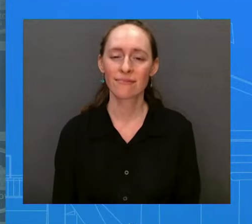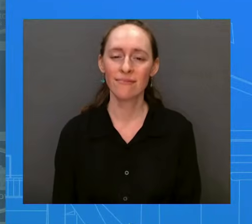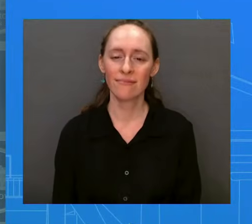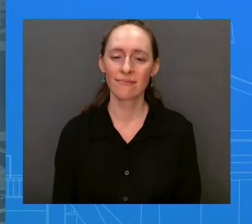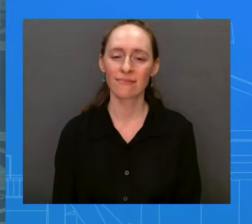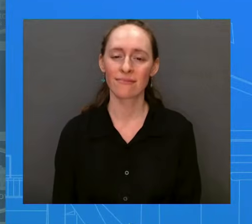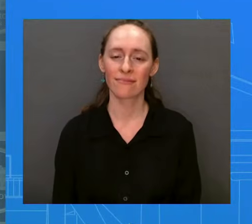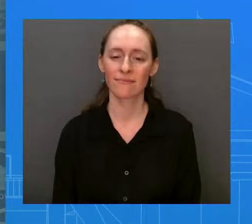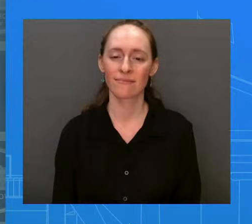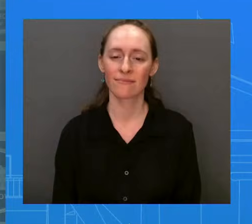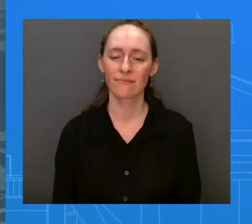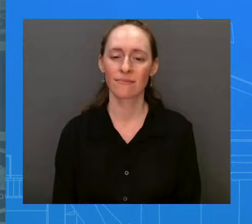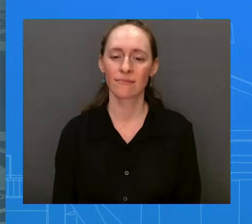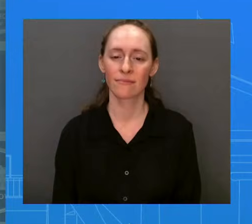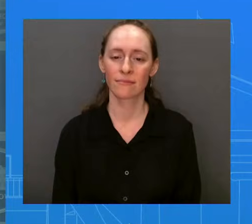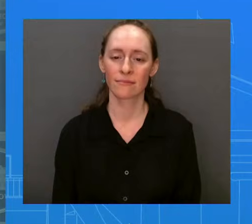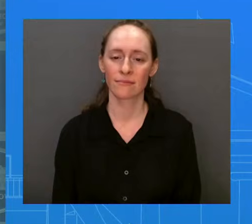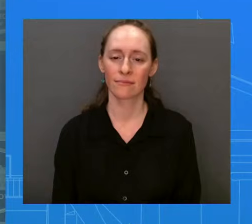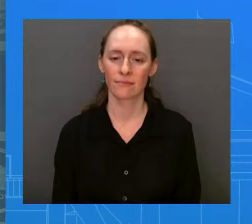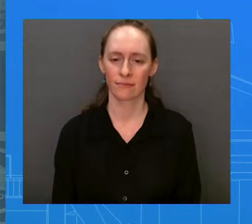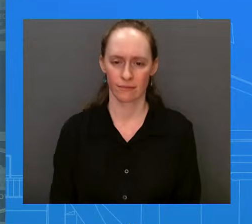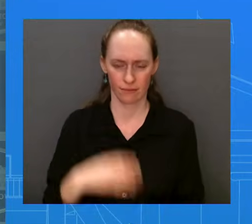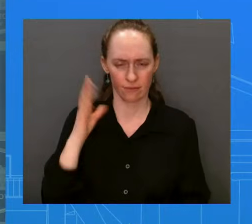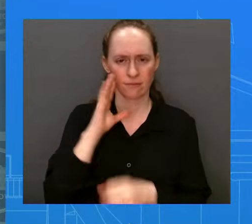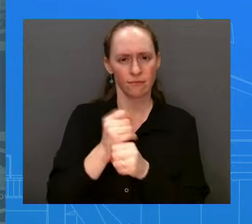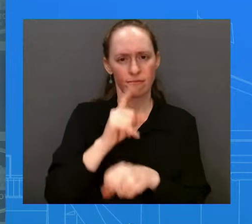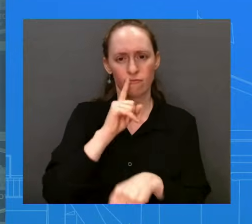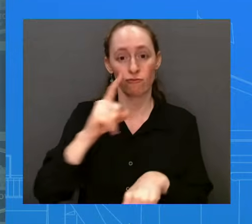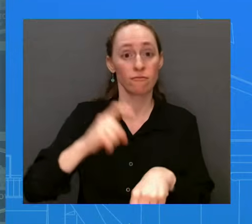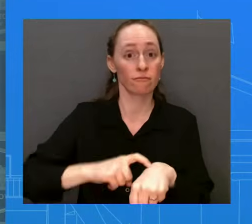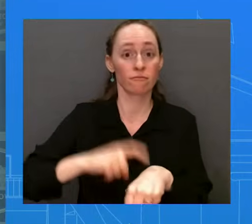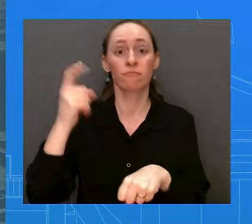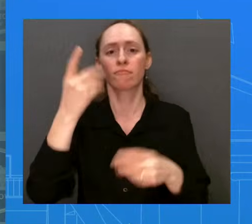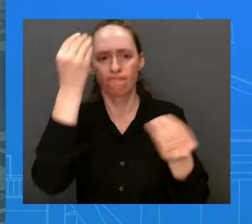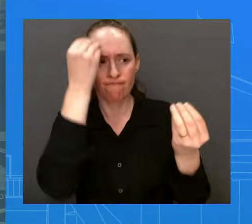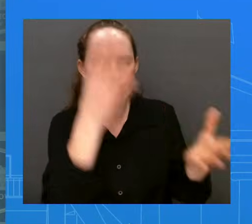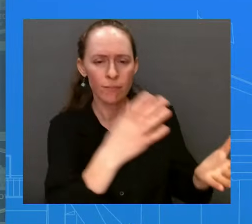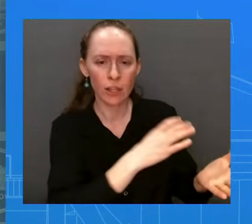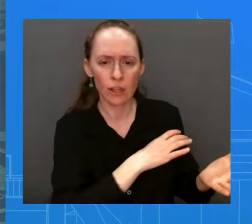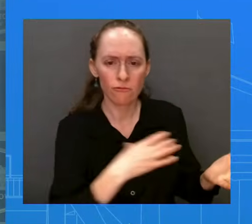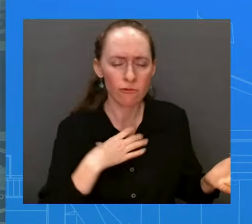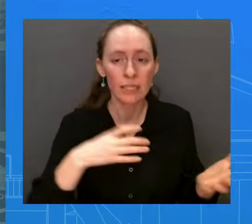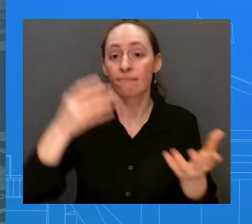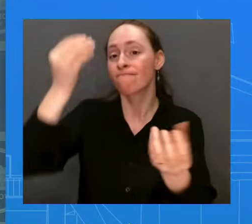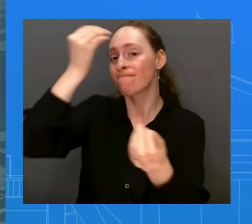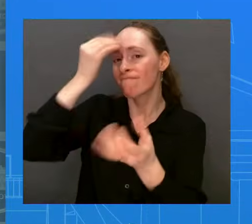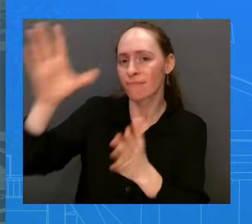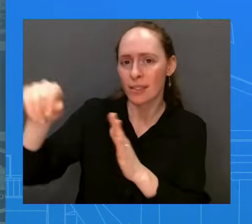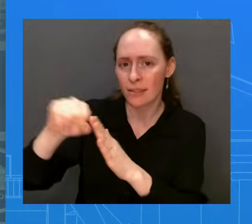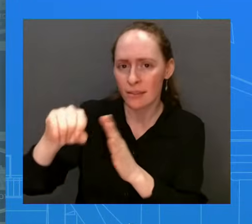but state leaders as well. And, of course, you know, we're also doing what we can in the public sphere. The Press: Can you ?